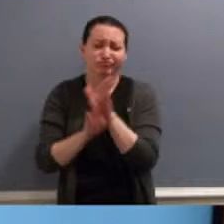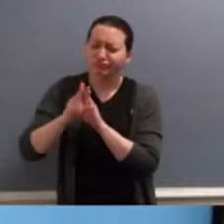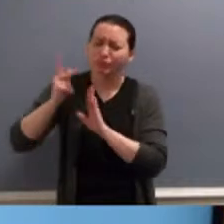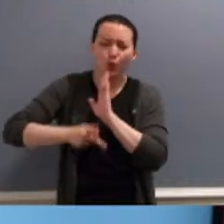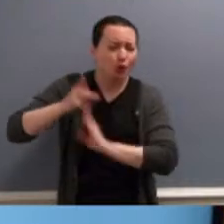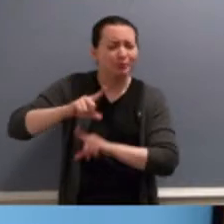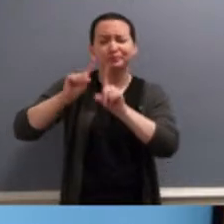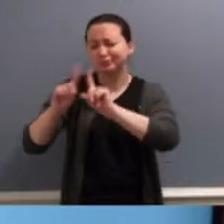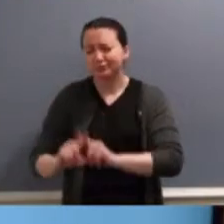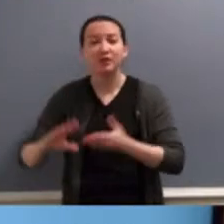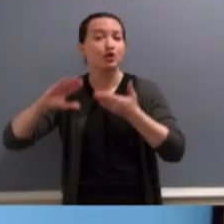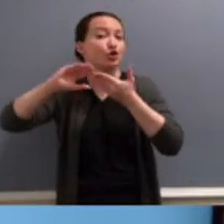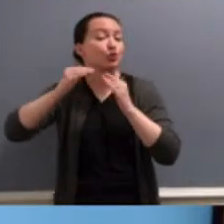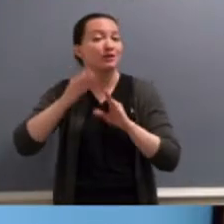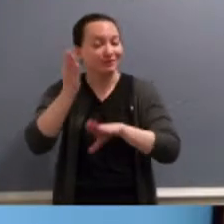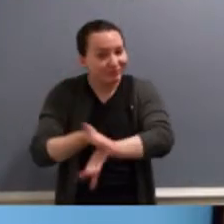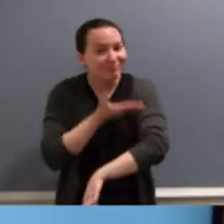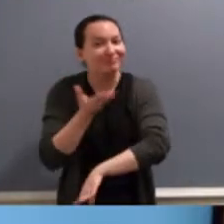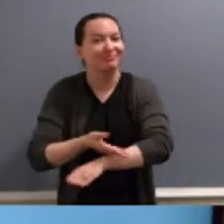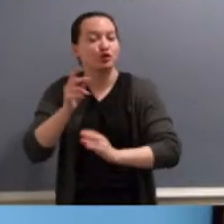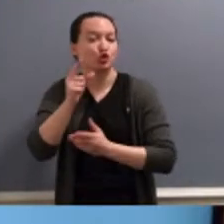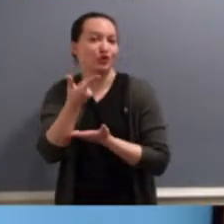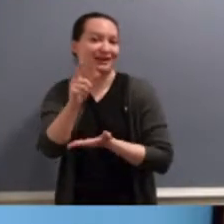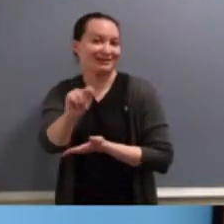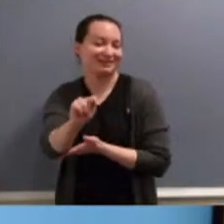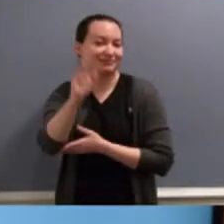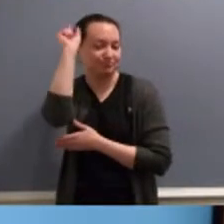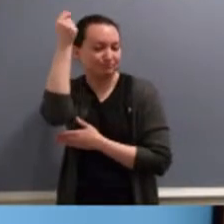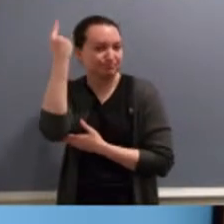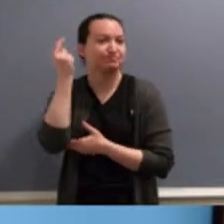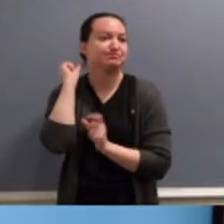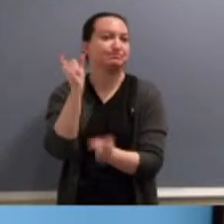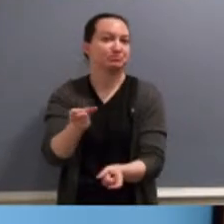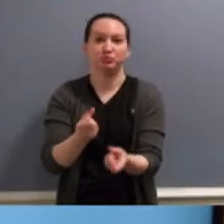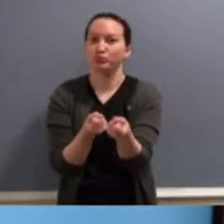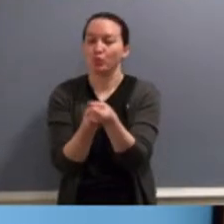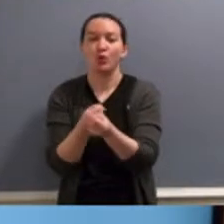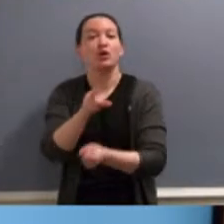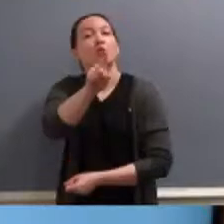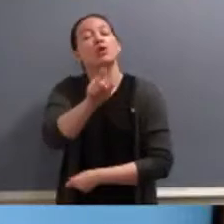for instance our community revitalization grant the budget supports that at 1.5 million